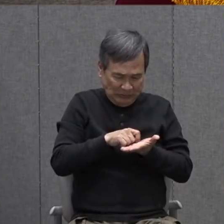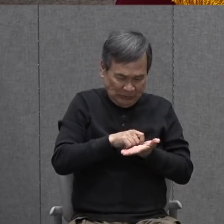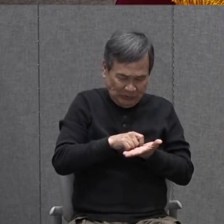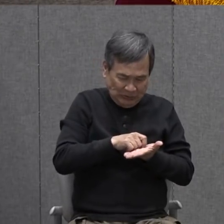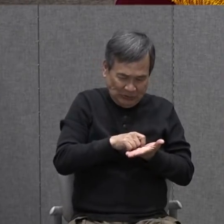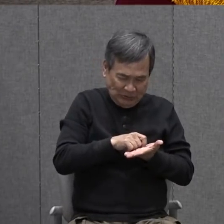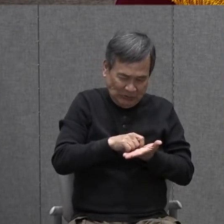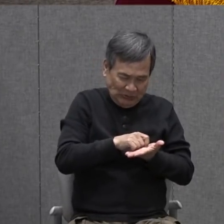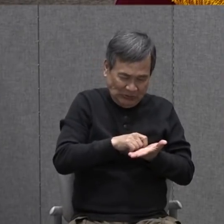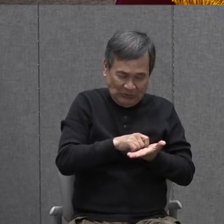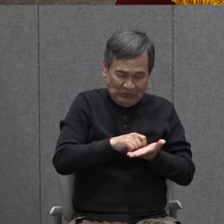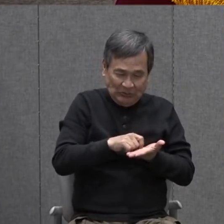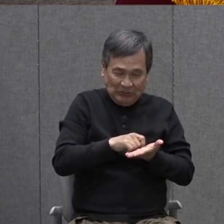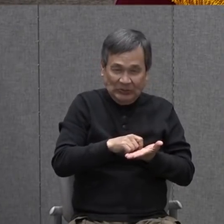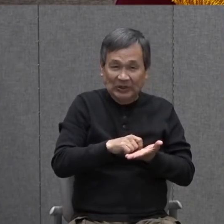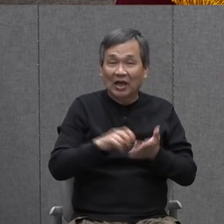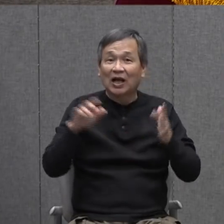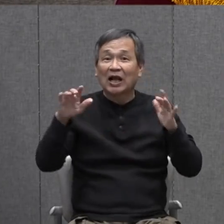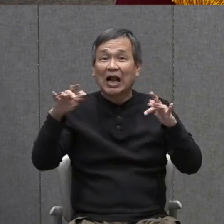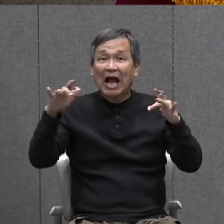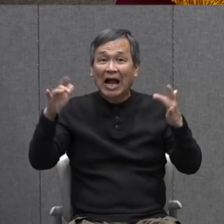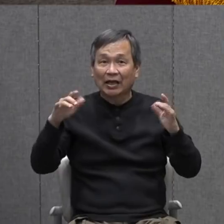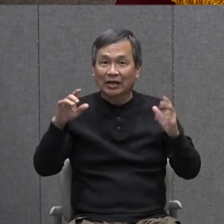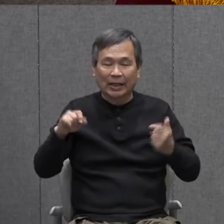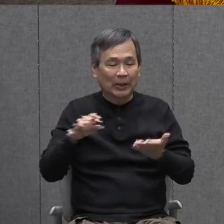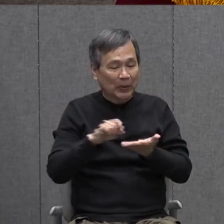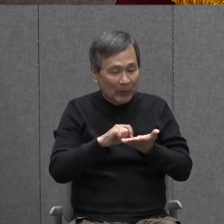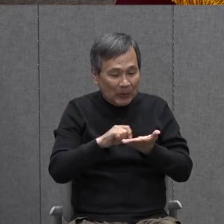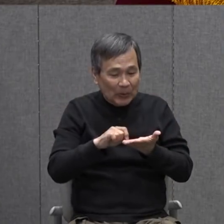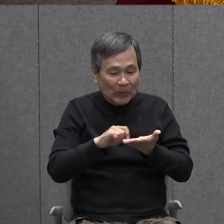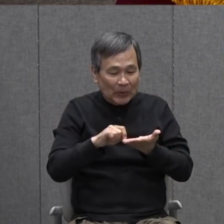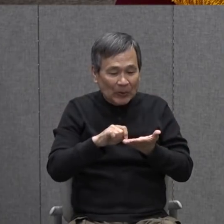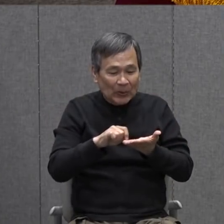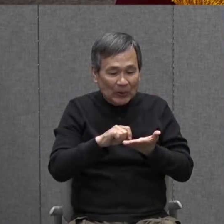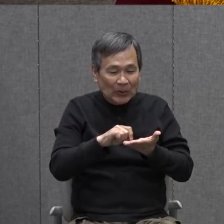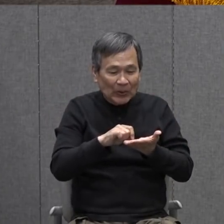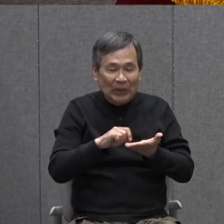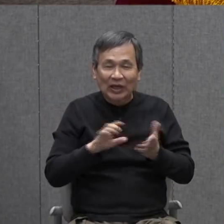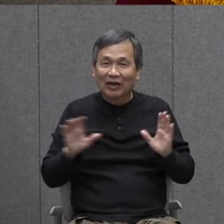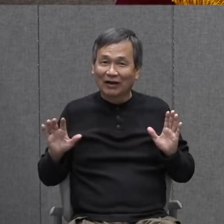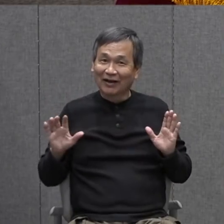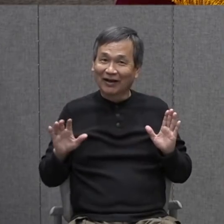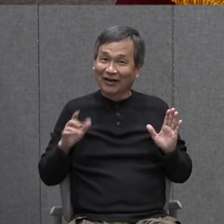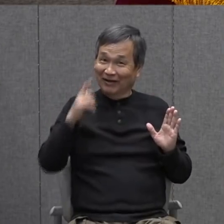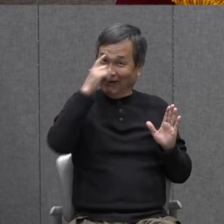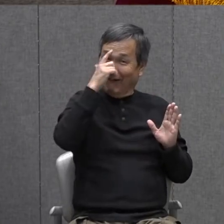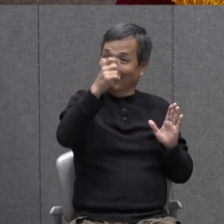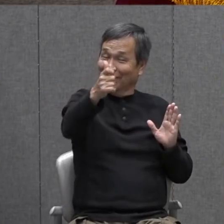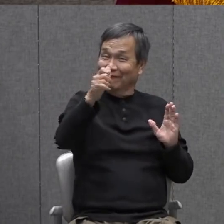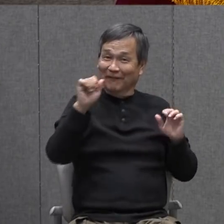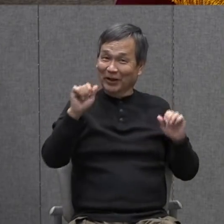Right now it's time for you to play with what you have. And as you draw from observation